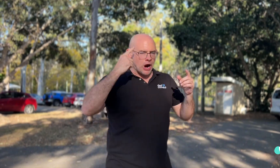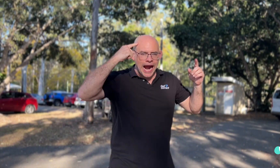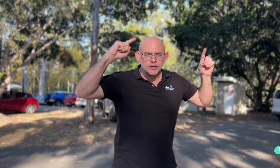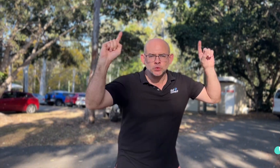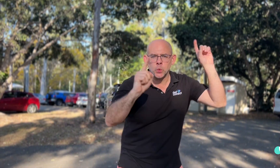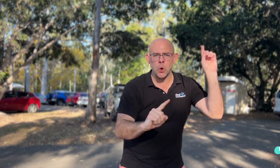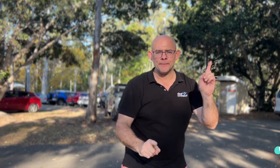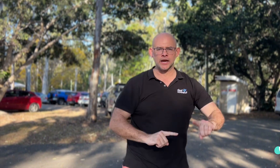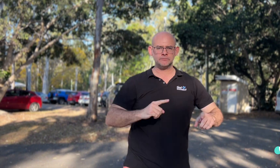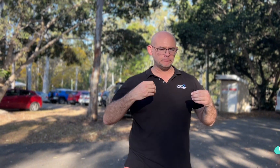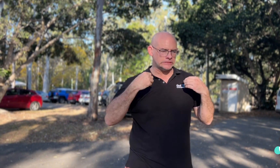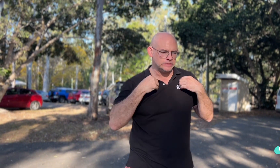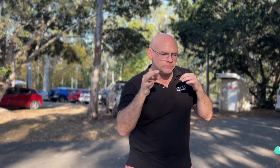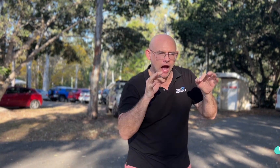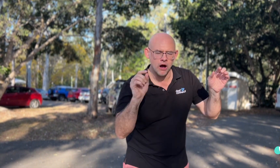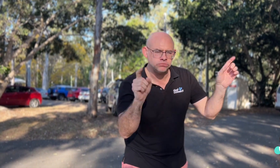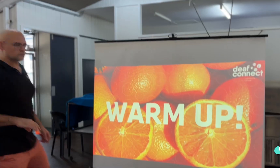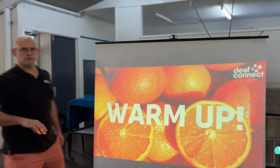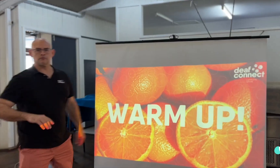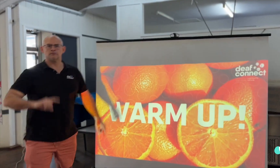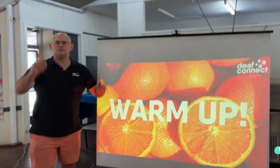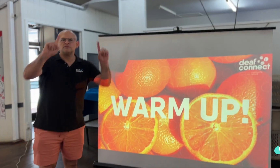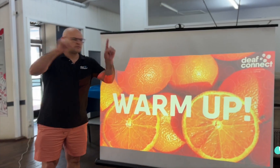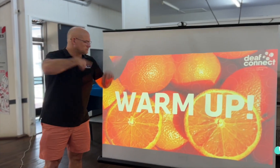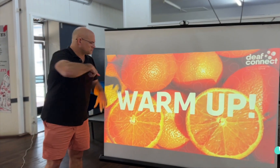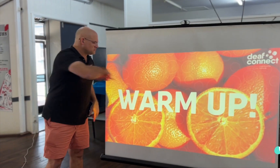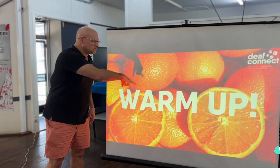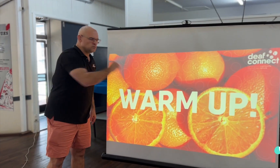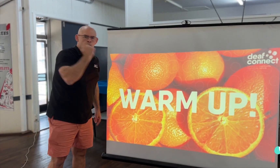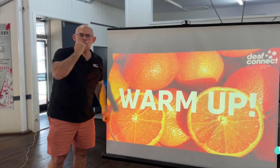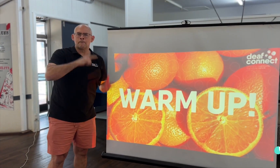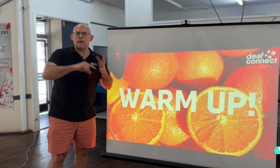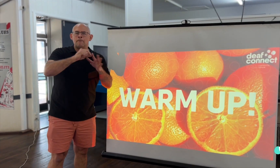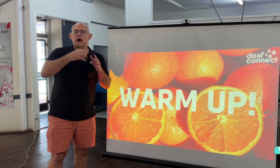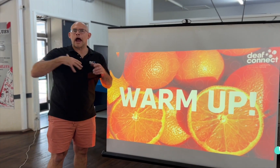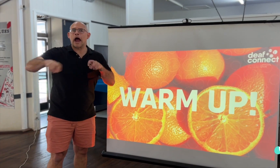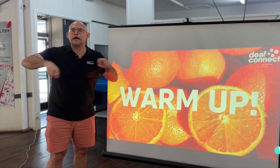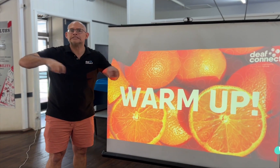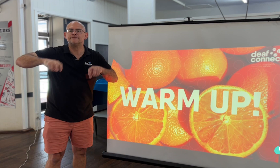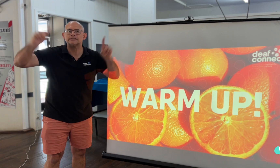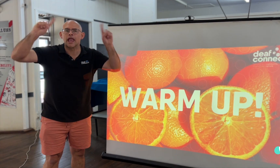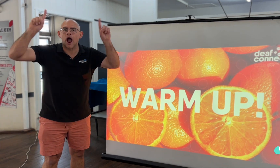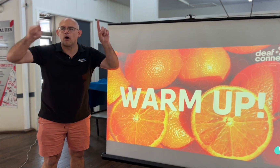We had them brainstorming and developing business plans. Here is a warm up activity that the kids are currently doing.